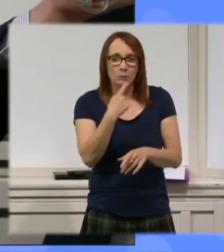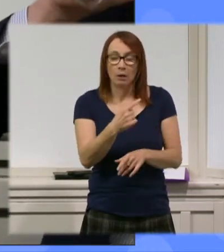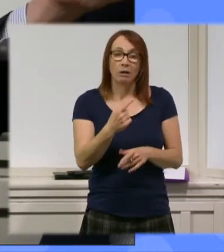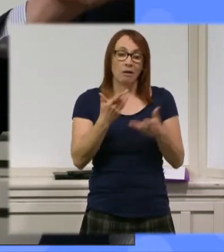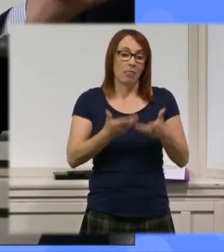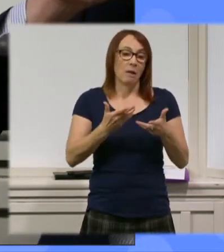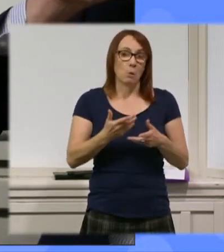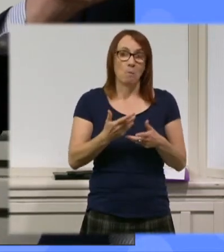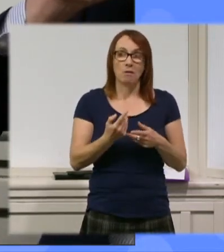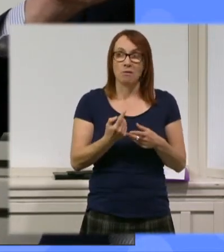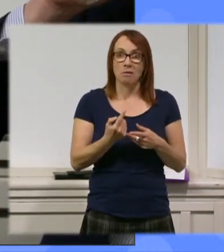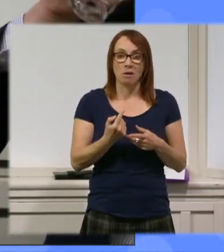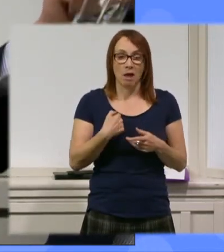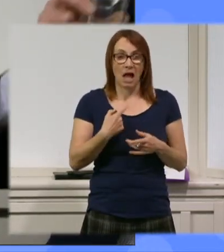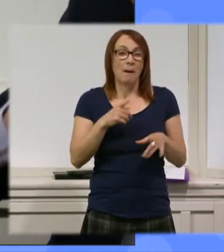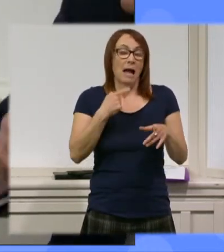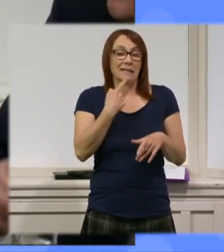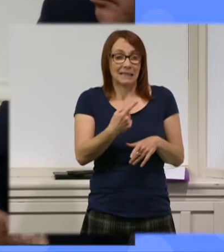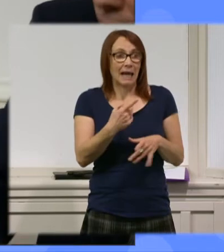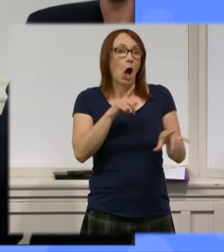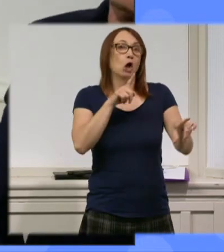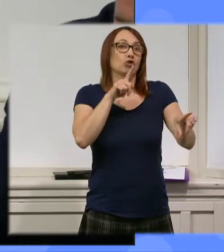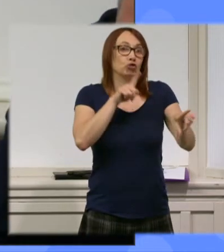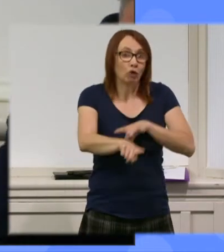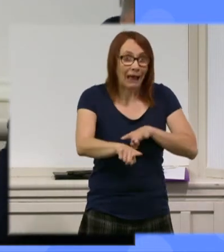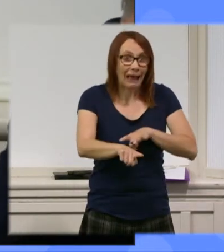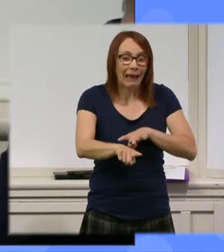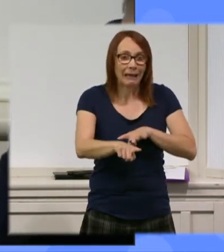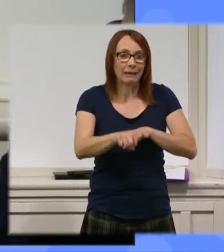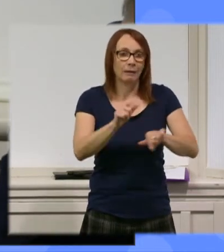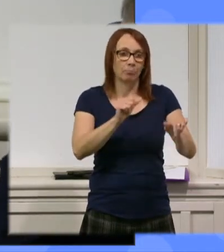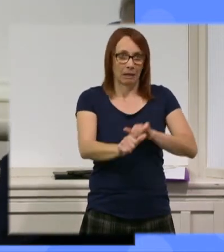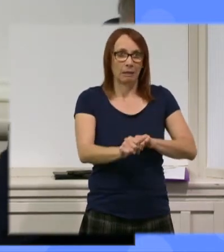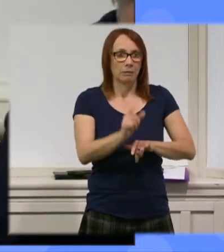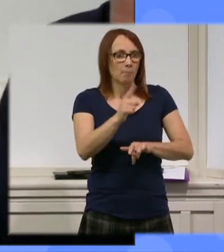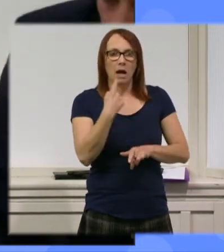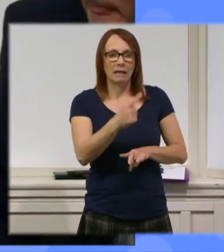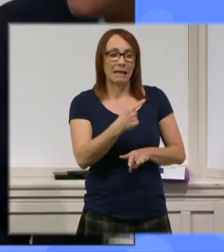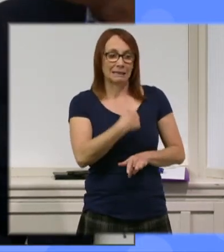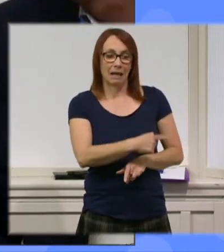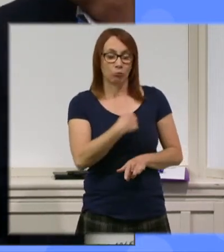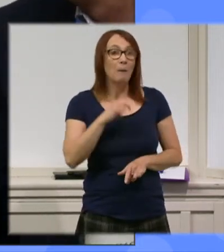issue that came up last night I can't say to them I'll get it sorted I can say I'll do my best and if I can't you know I have to go back and say I've done all